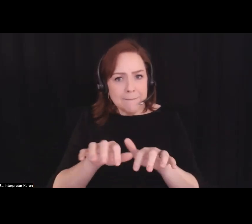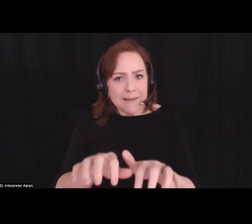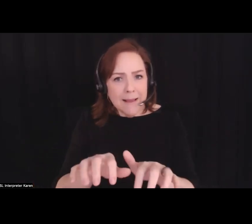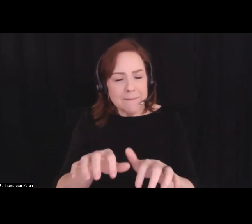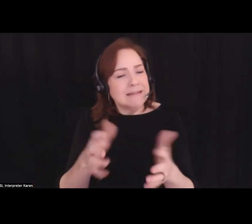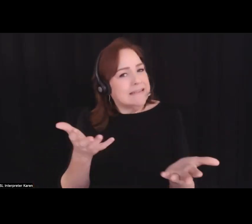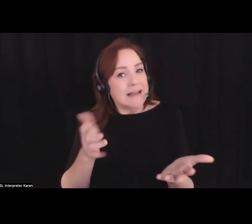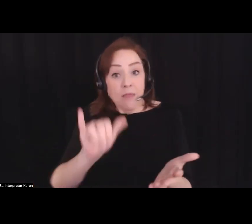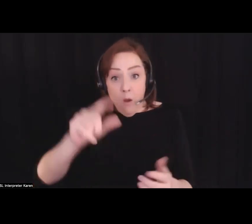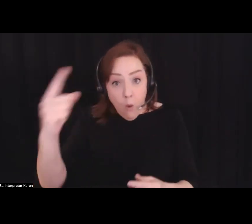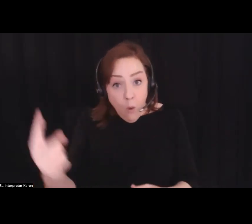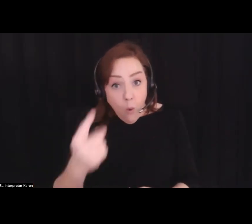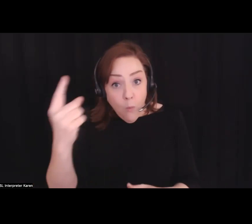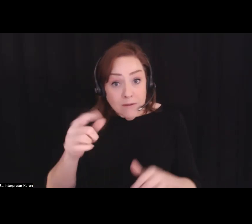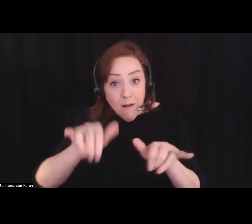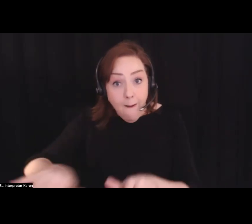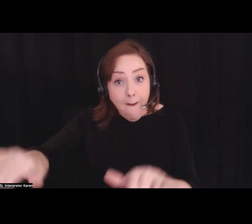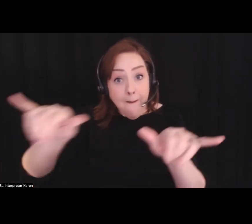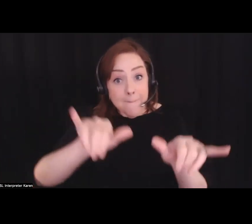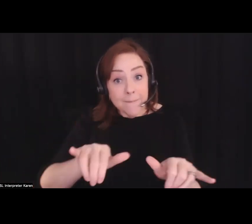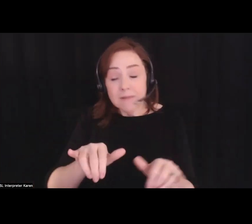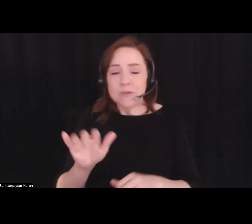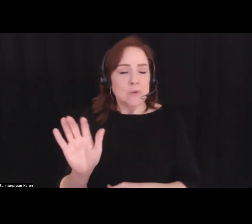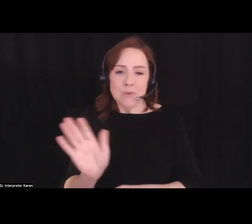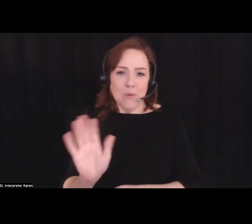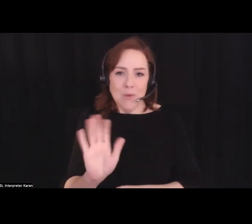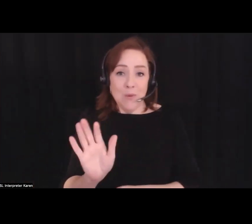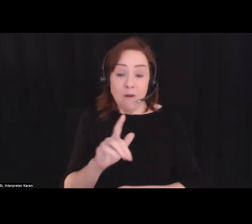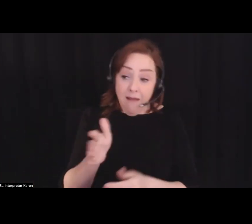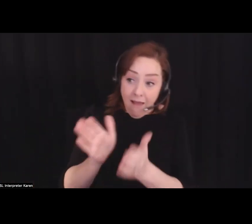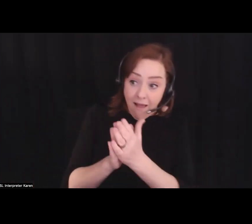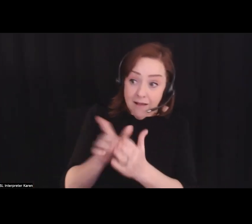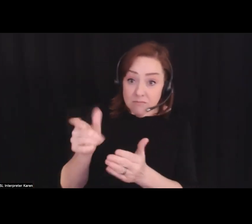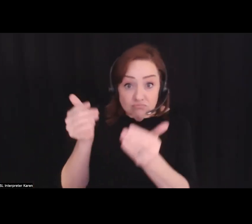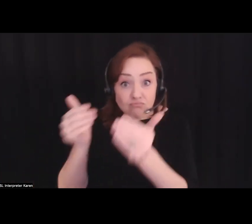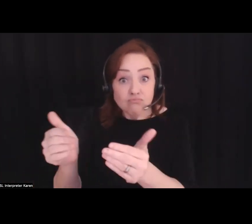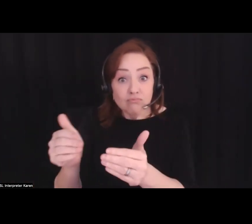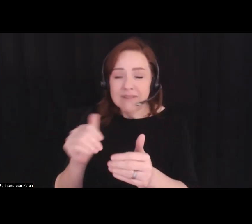not going to be common and so to ask them to do that that is not Equitable. it's not Equitable